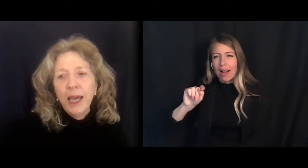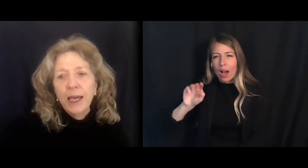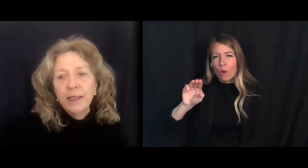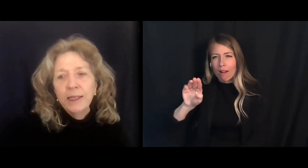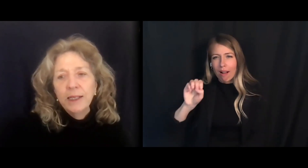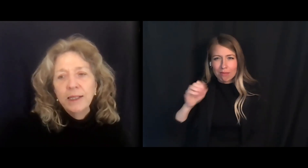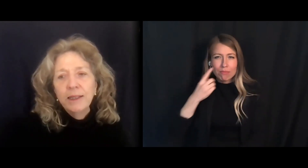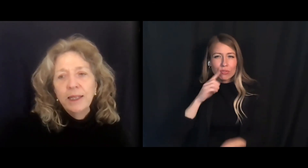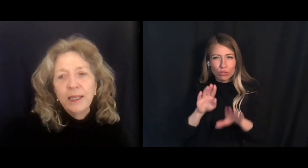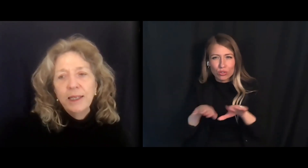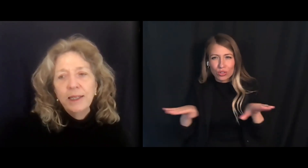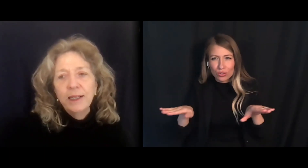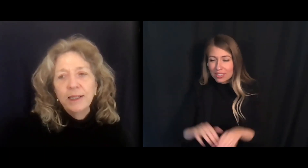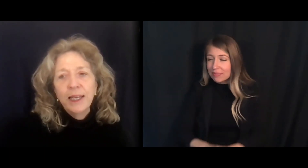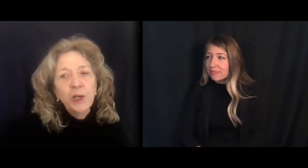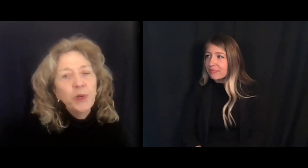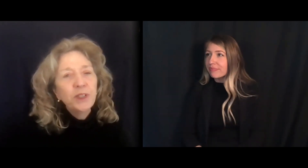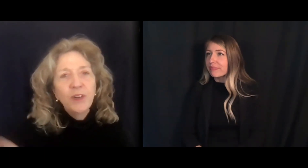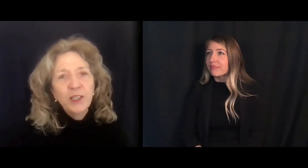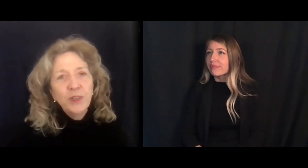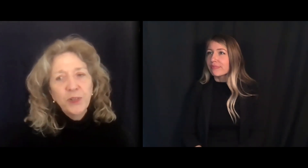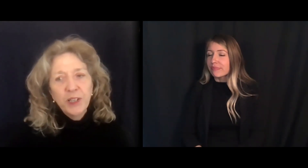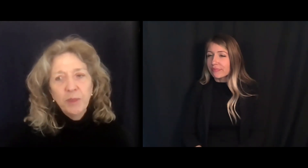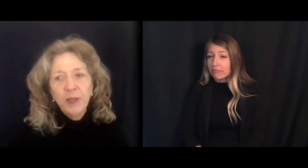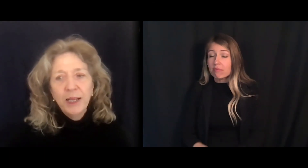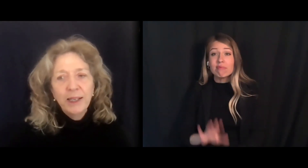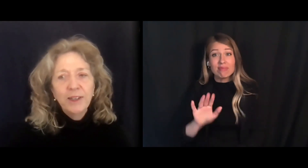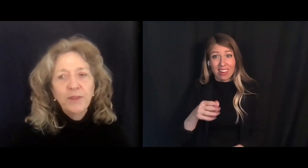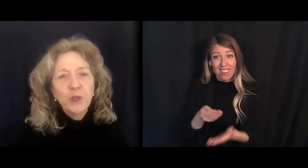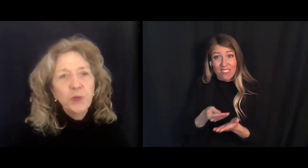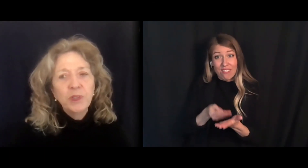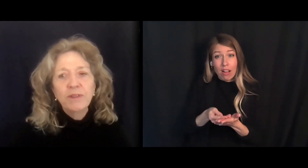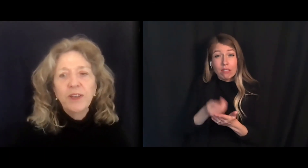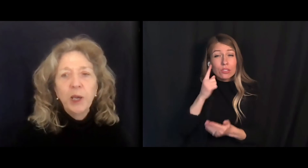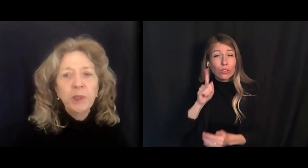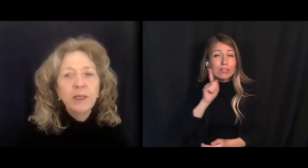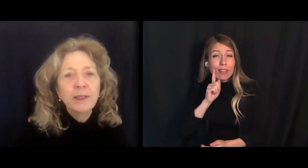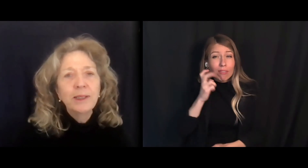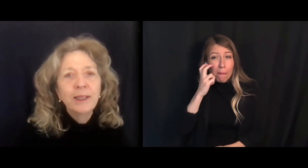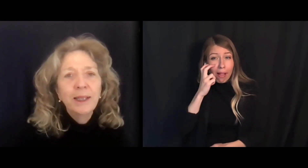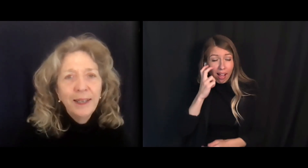And the increased funds for deafblind individuals and families,